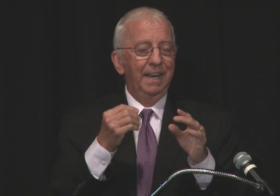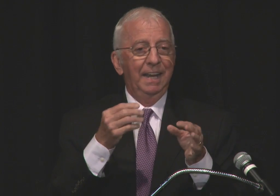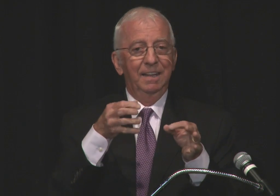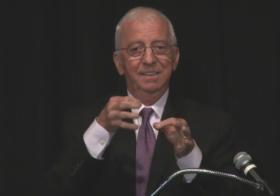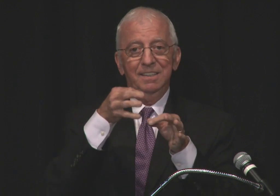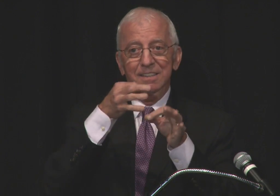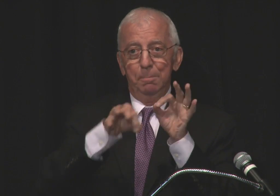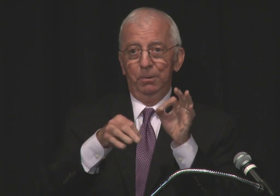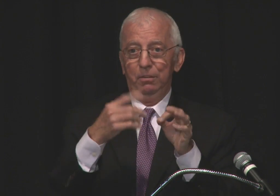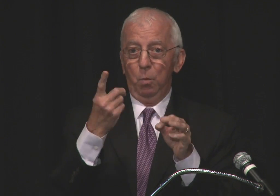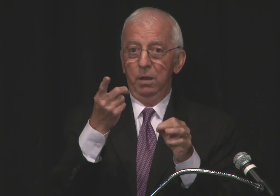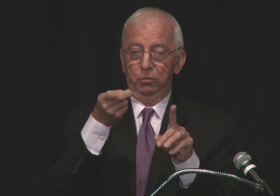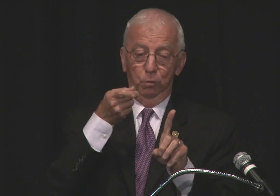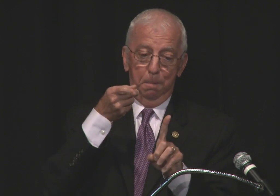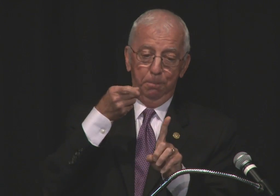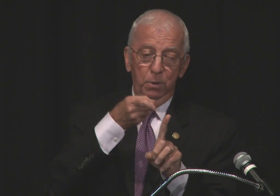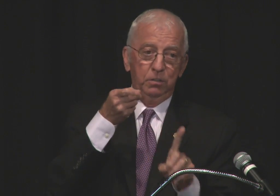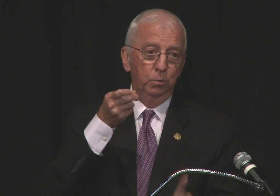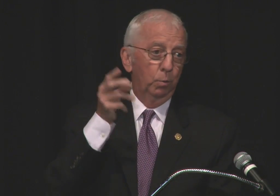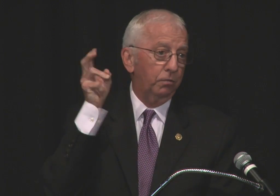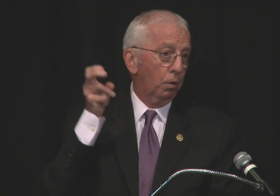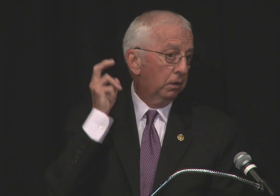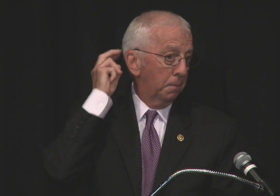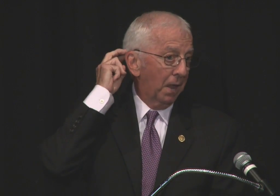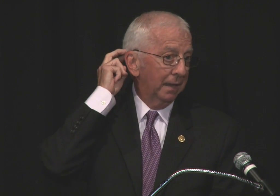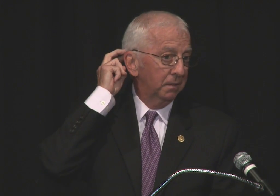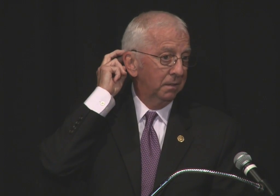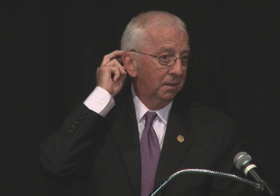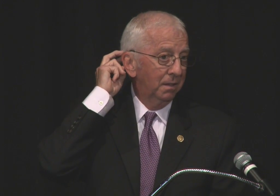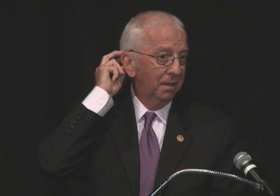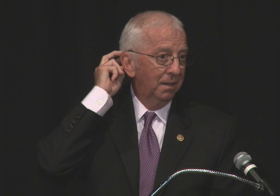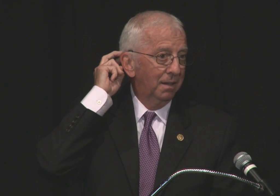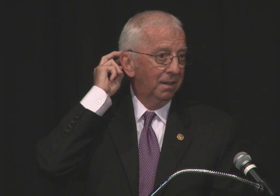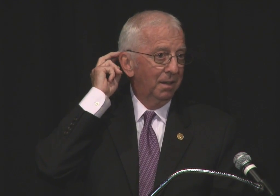The simplest one to point to is cochlear implant.